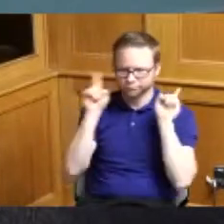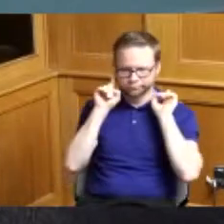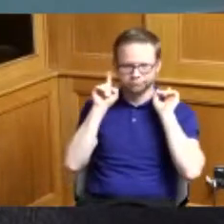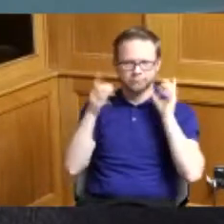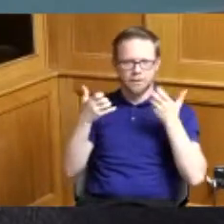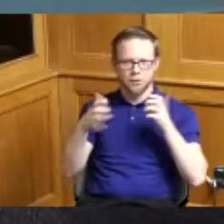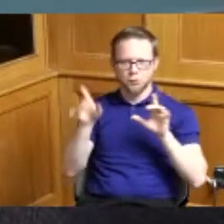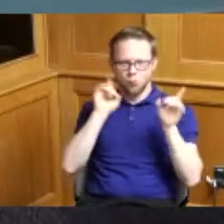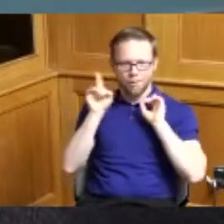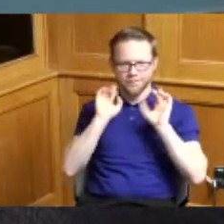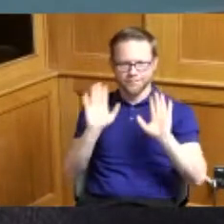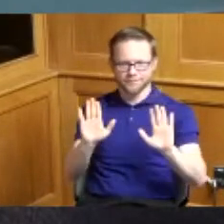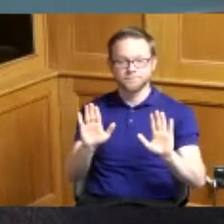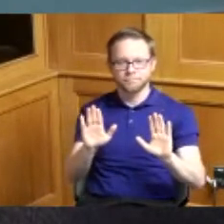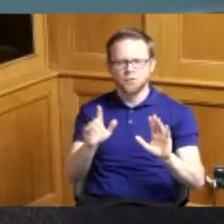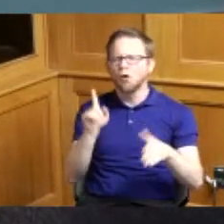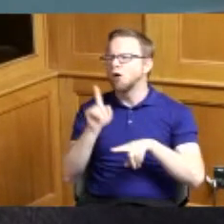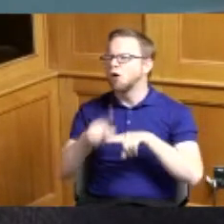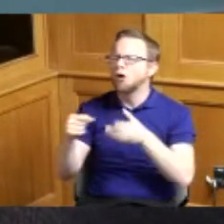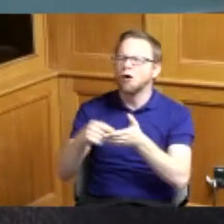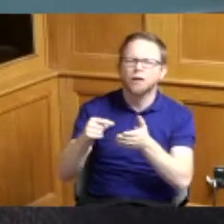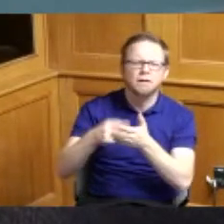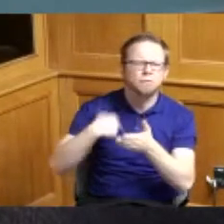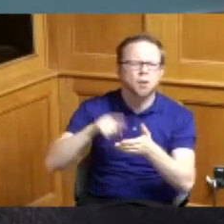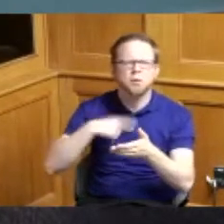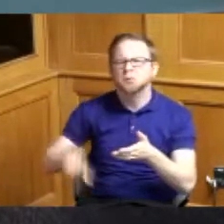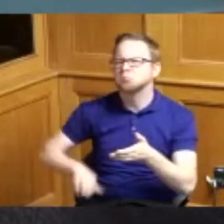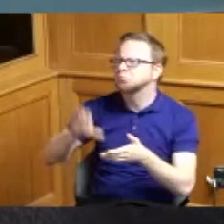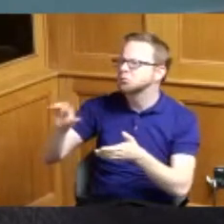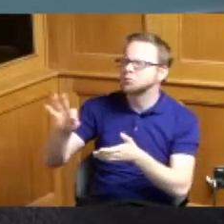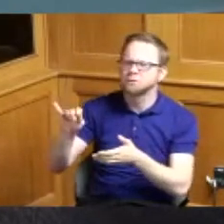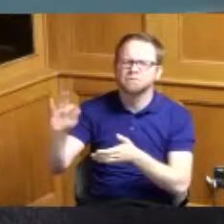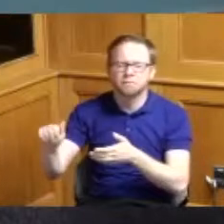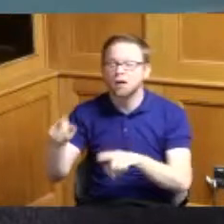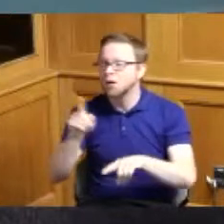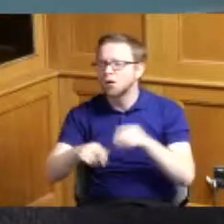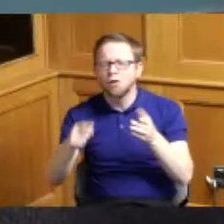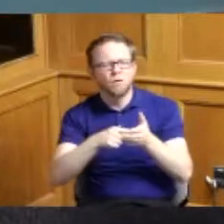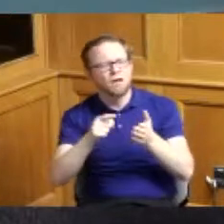afford it because we don't give it all to FIFA we can't afford it because we don't use it all up it